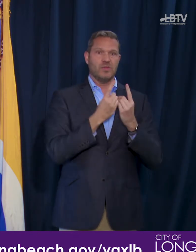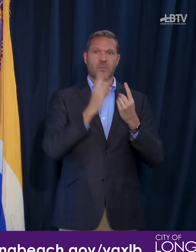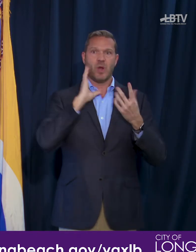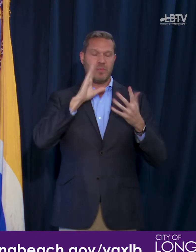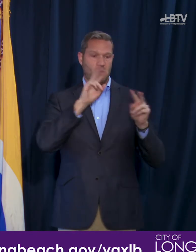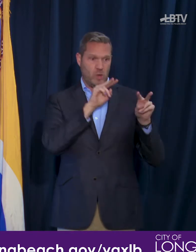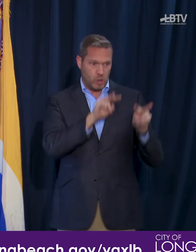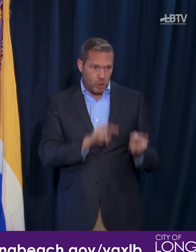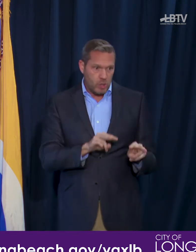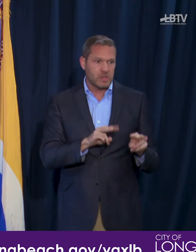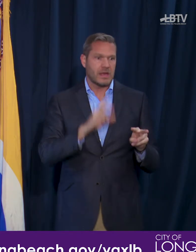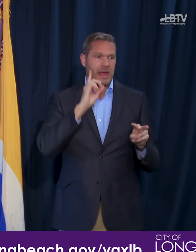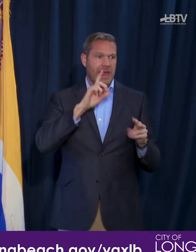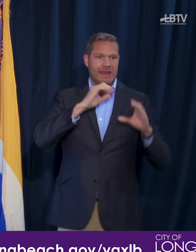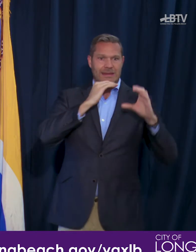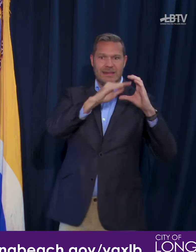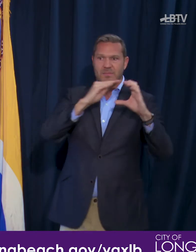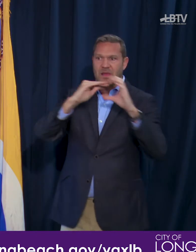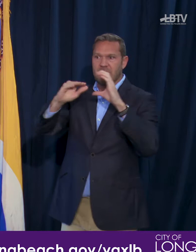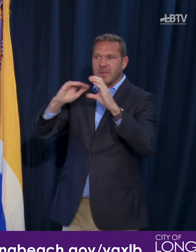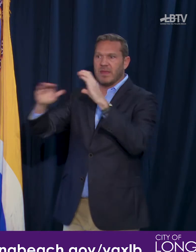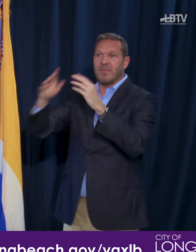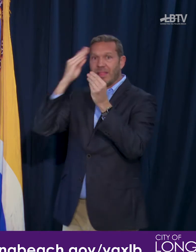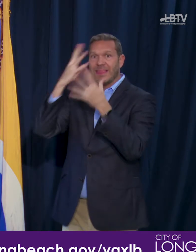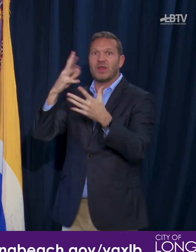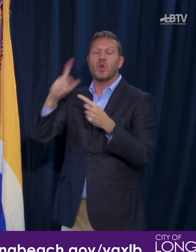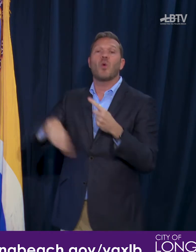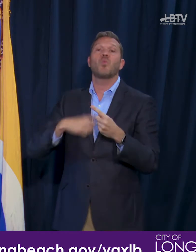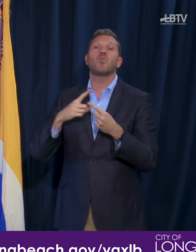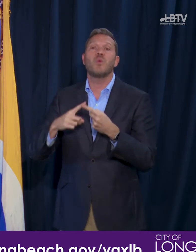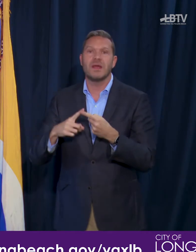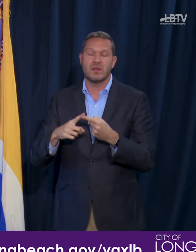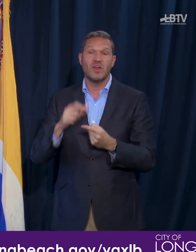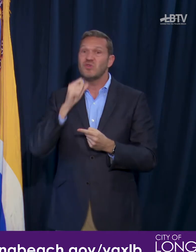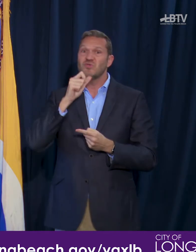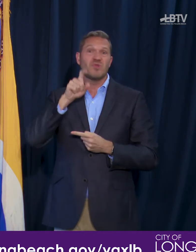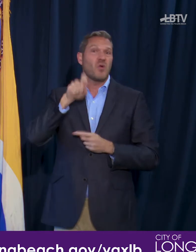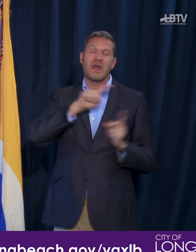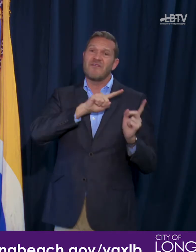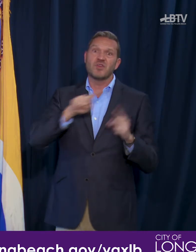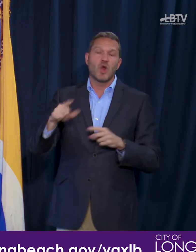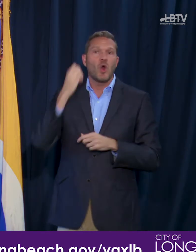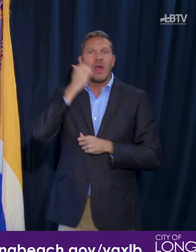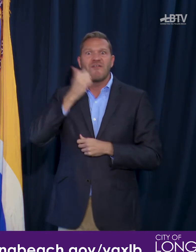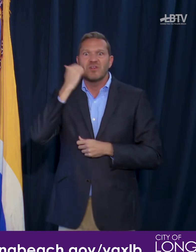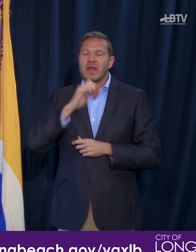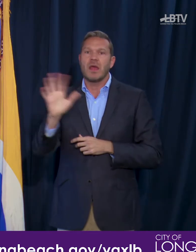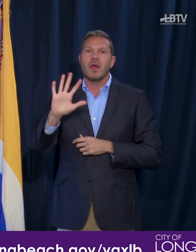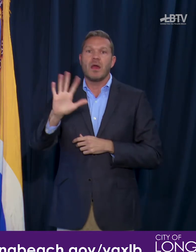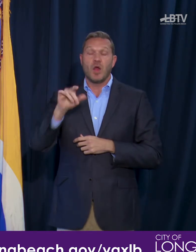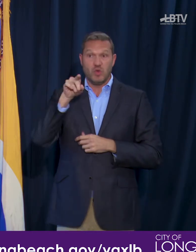So please again you don't even have to check VaxLB every day. Once you put your email in, we're going to notify you.